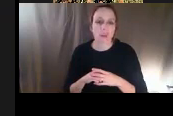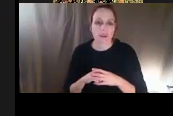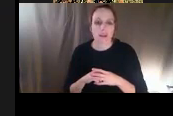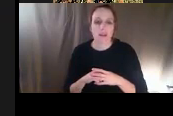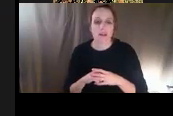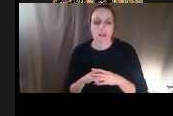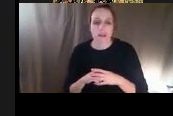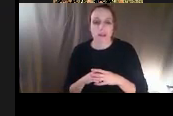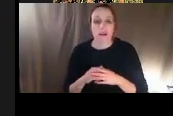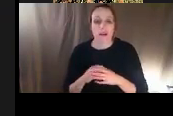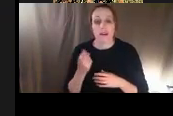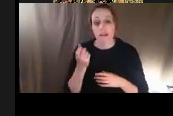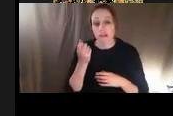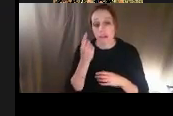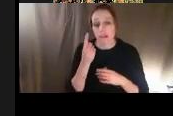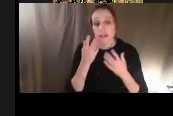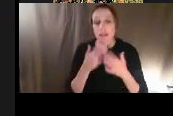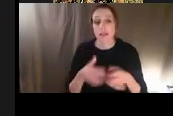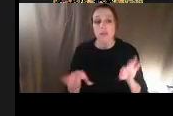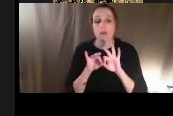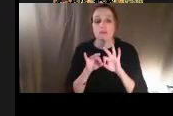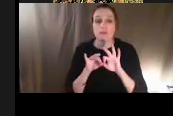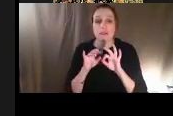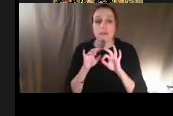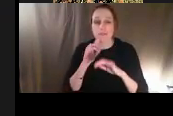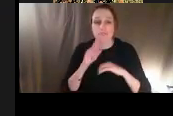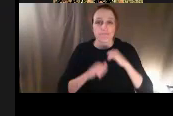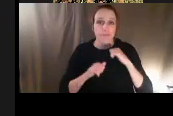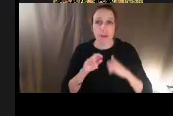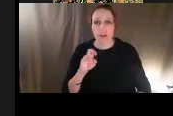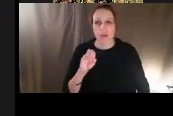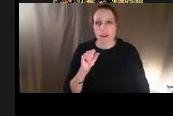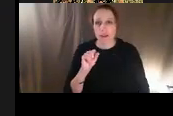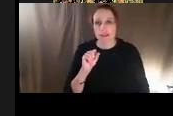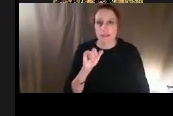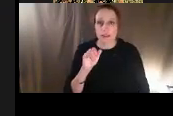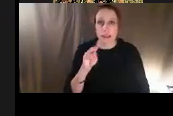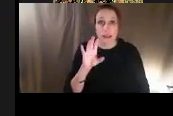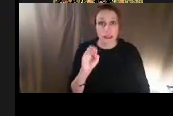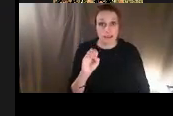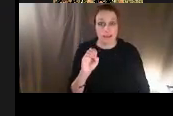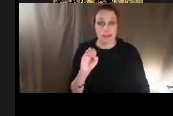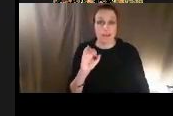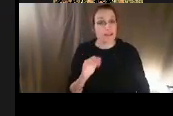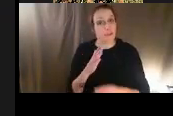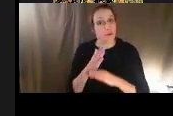understanding the importance of resilience as any protective factor for helping somebody